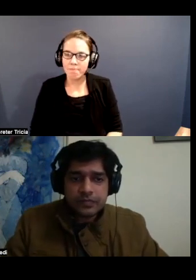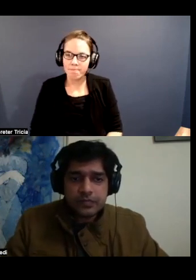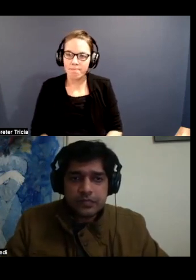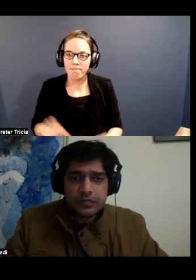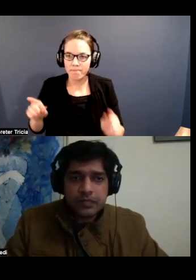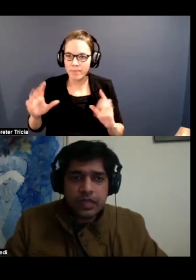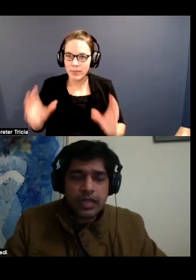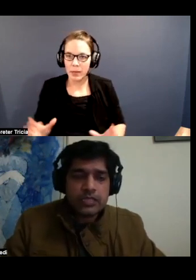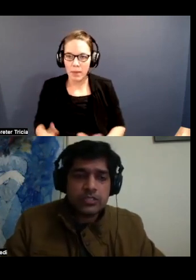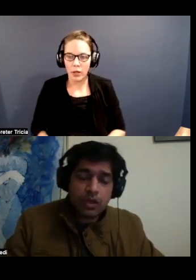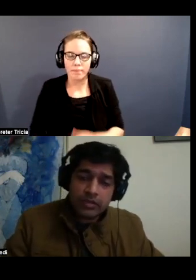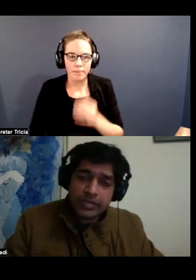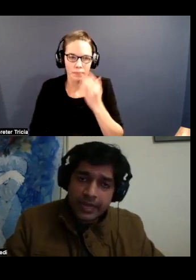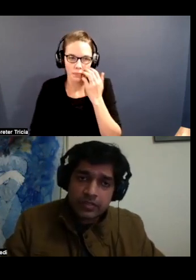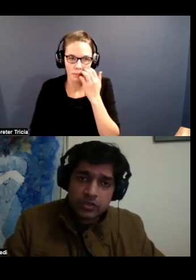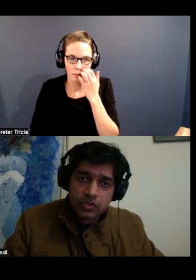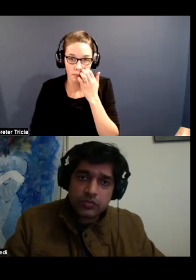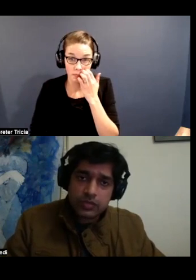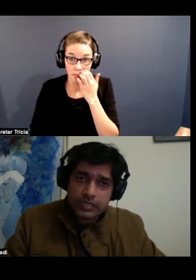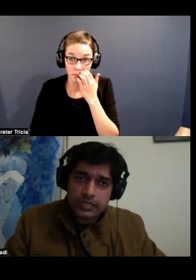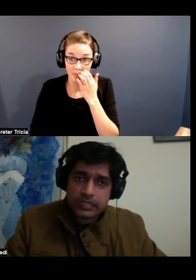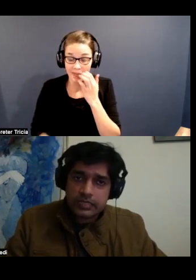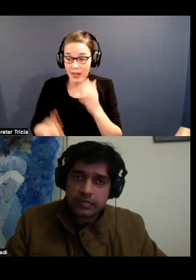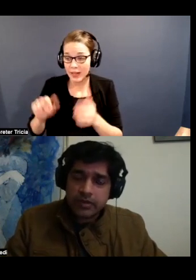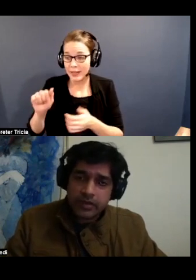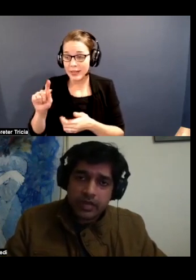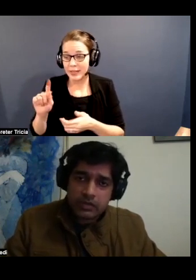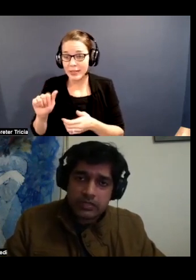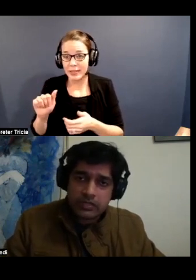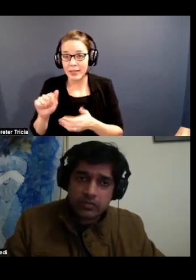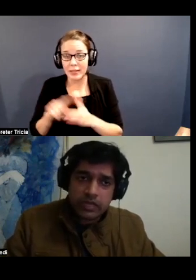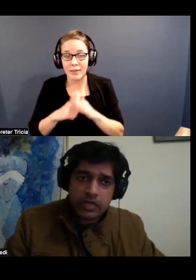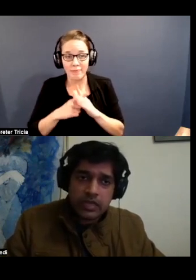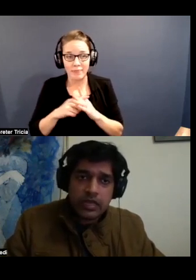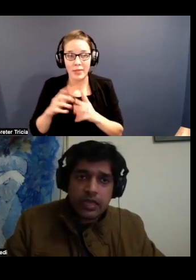So our data source for this is American Housing Survey.